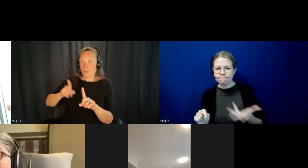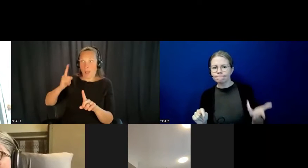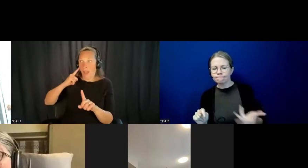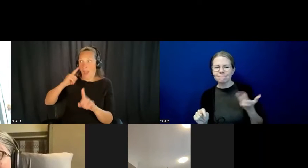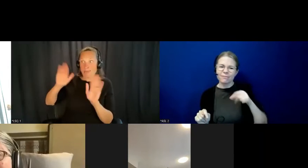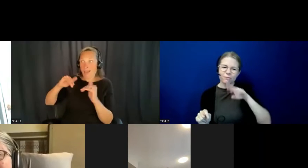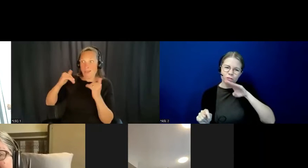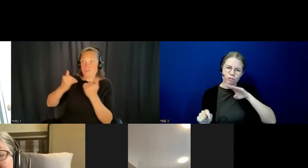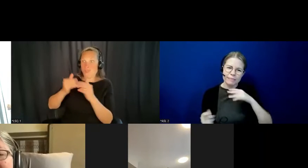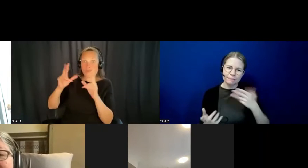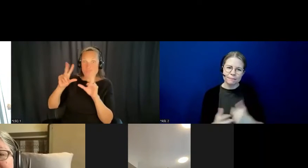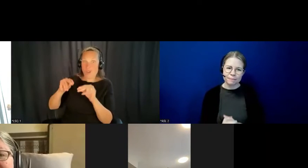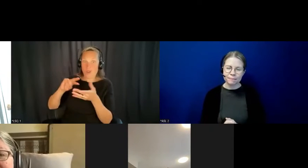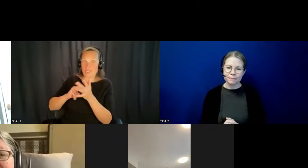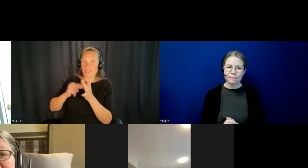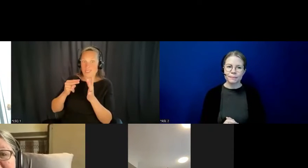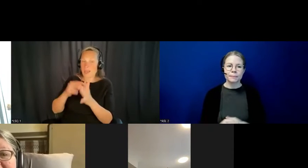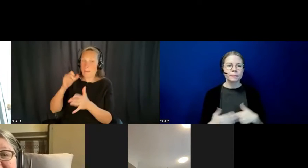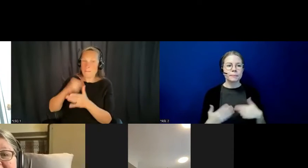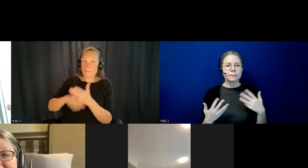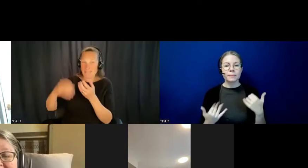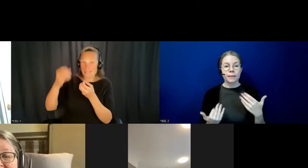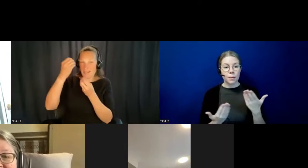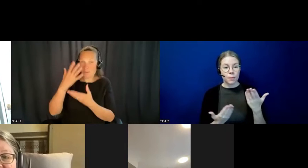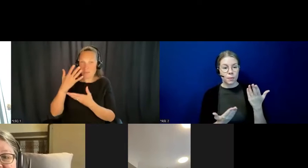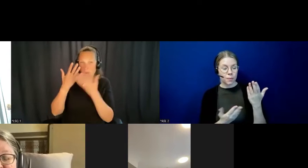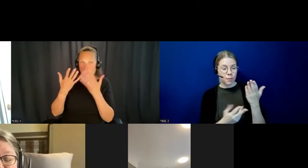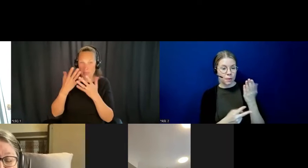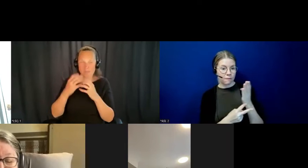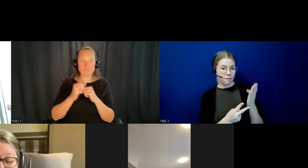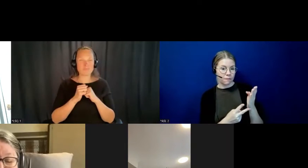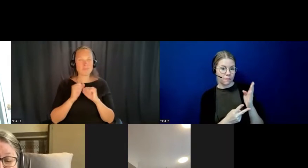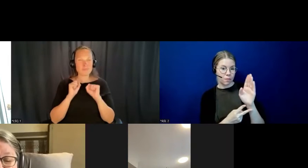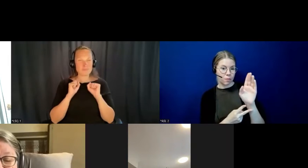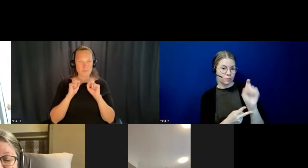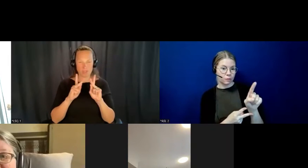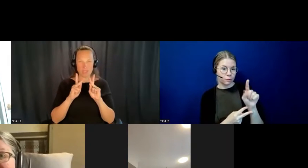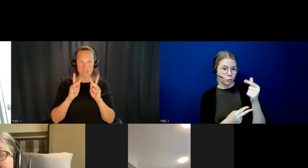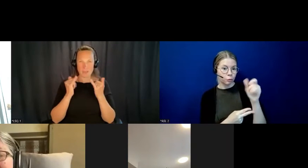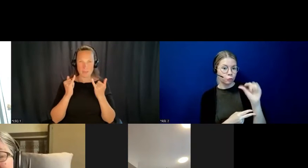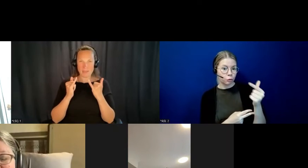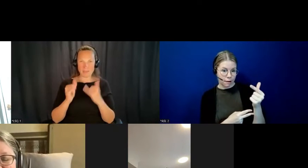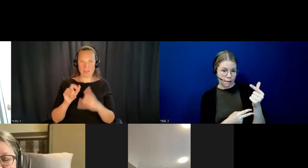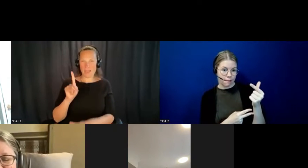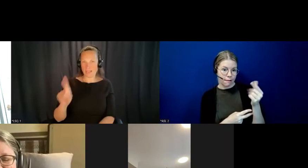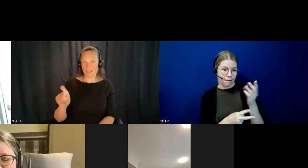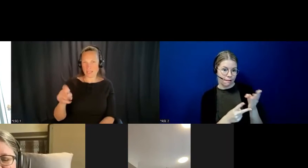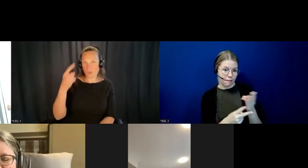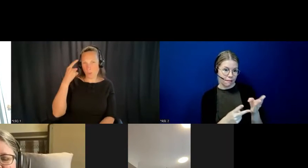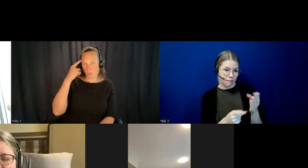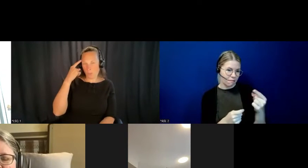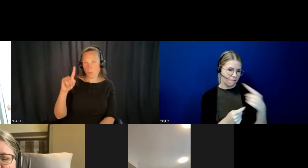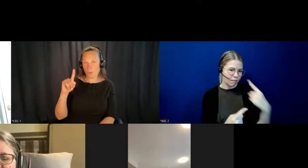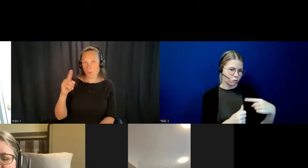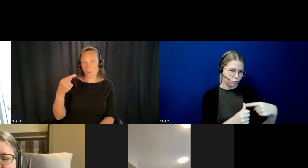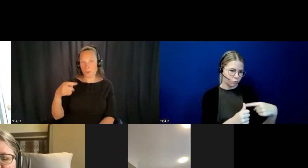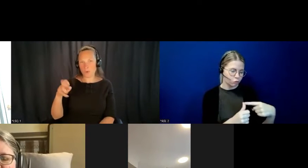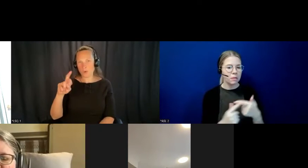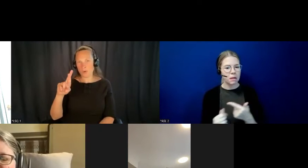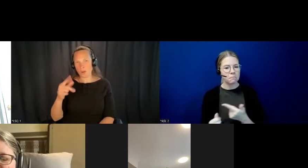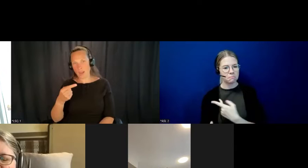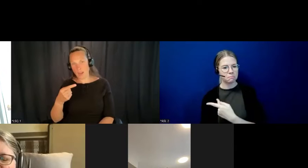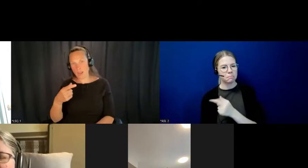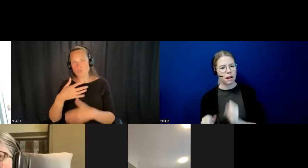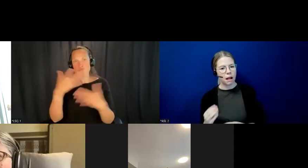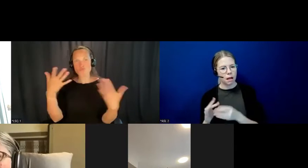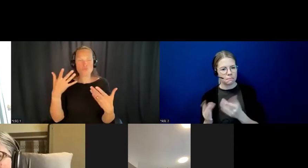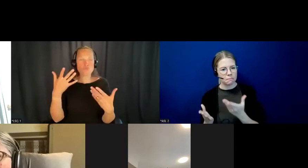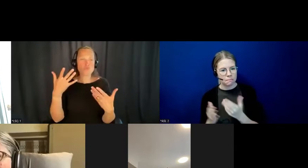TO GREG WITH. PERHAPS SENATOR COTTER AND I COULD ADD TO, AS WELL. THE FIRST ONE, GREG,